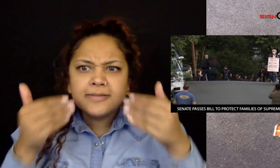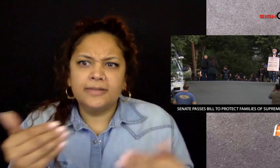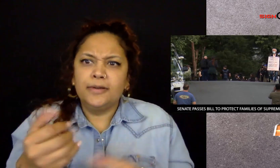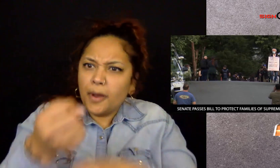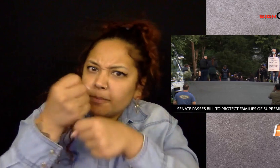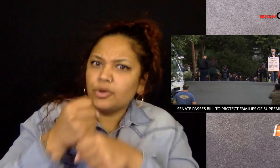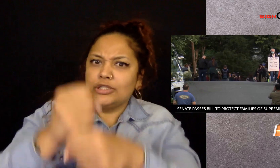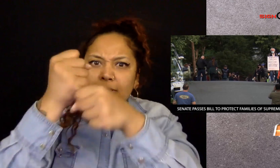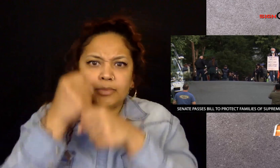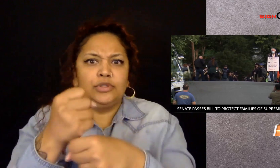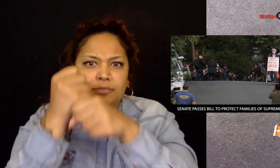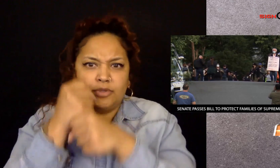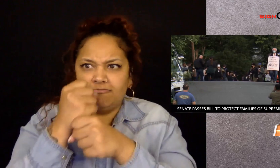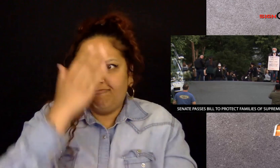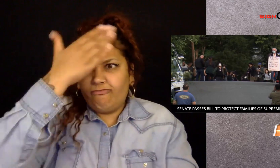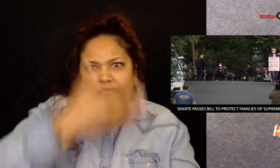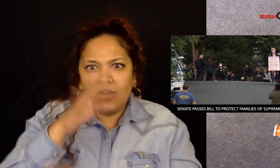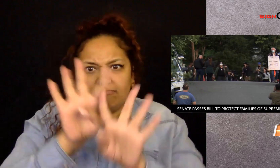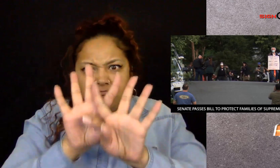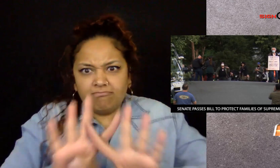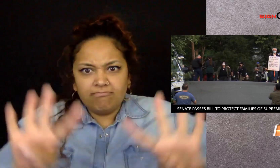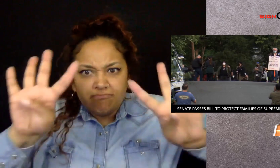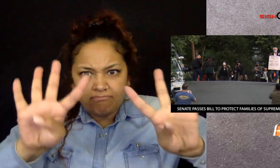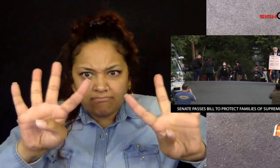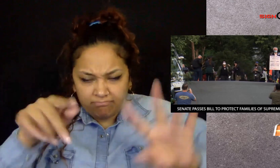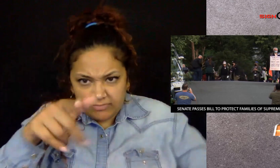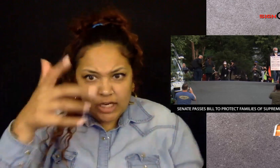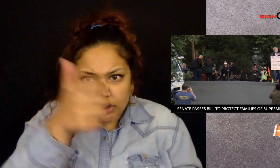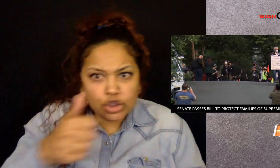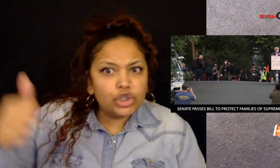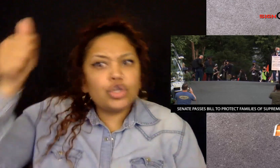several abortion rights supporters have moved their protest from the front of the Supreme